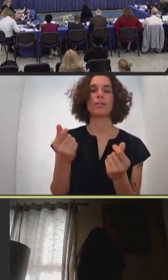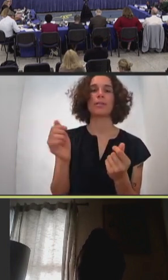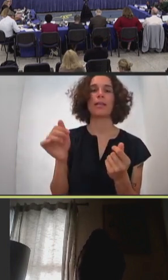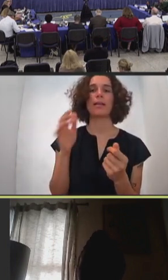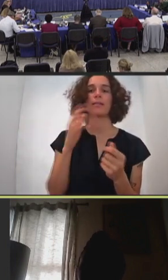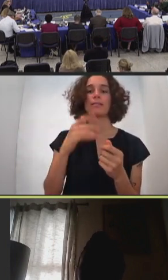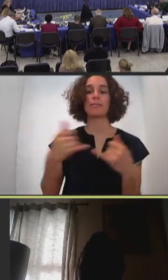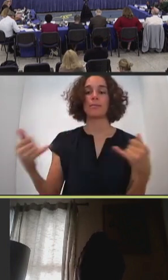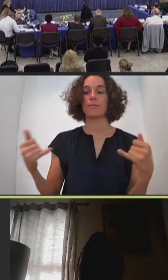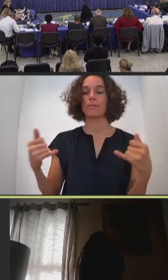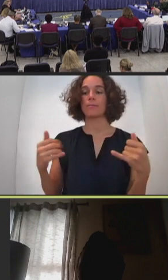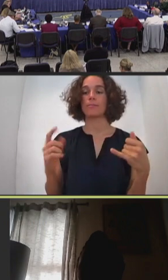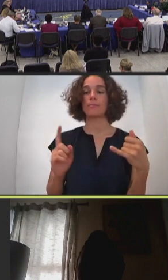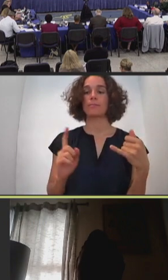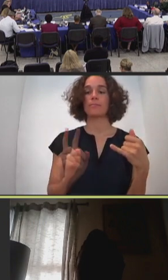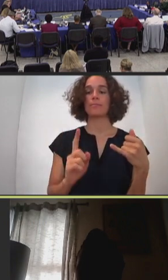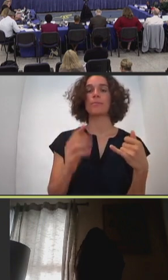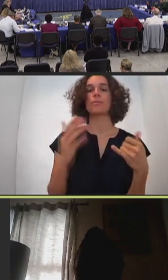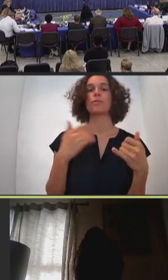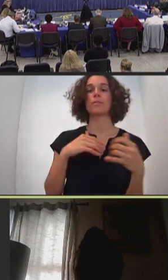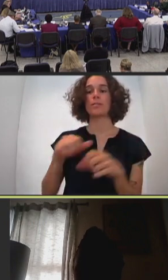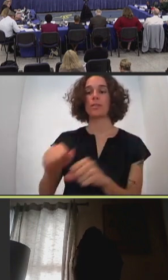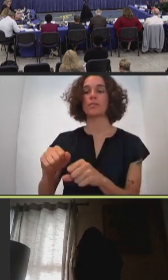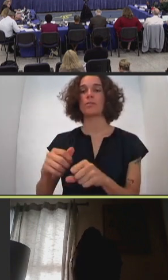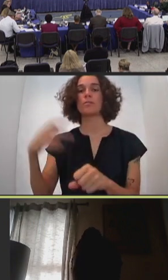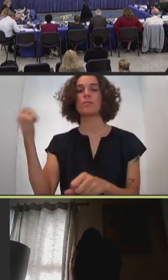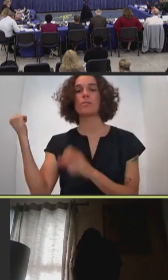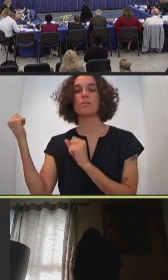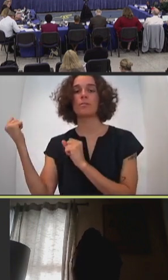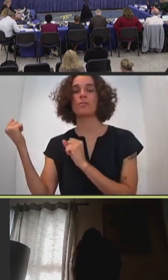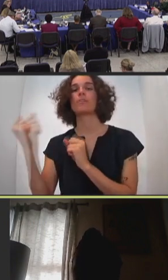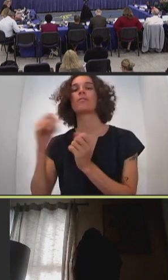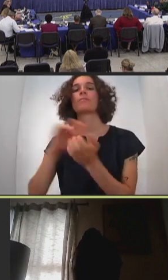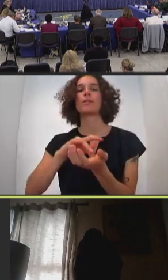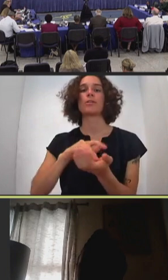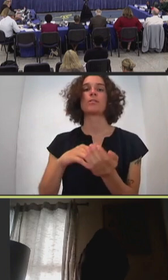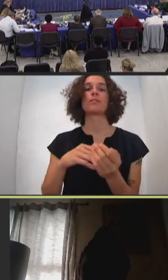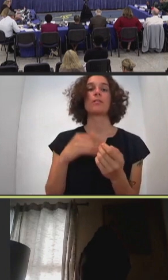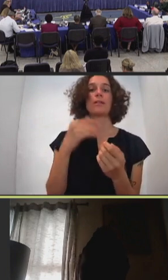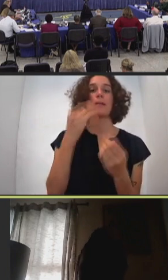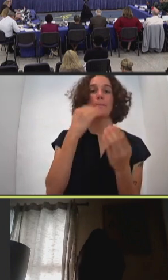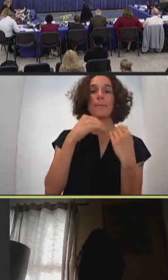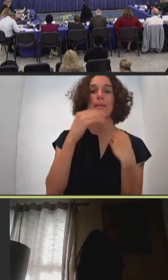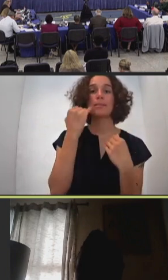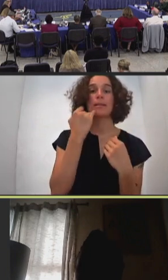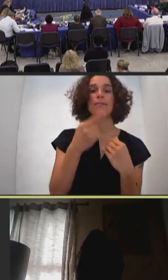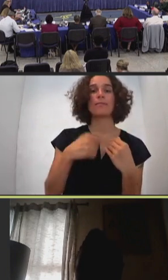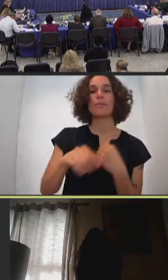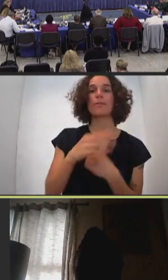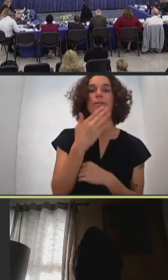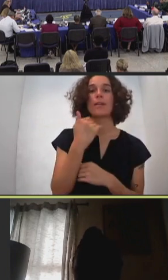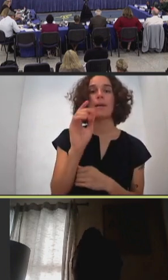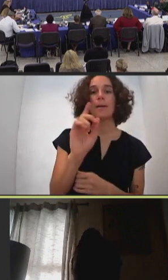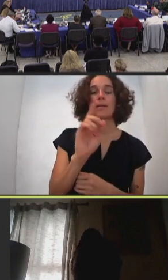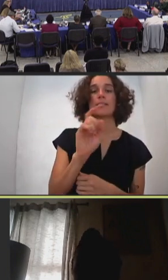during detention; meals for those who need -- who are diabetic and need special meals;